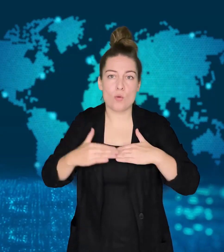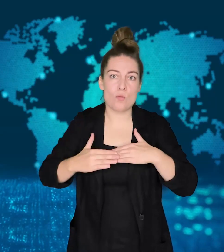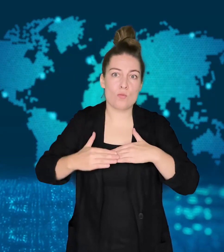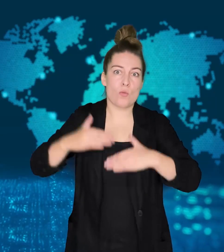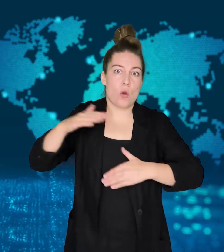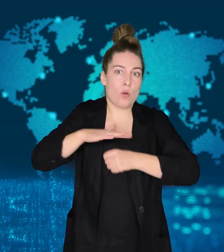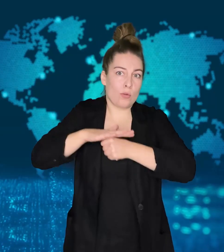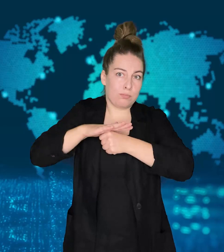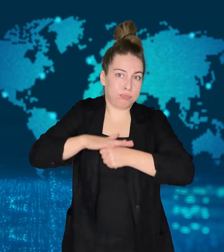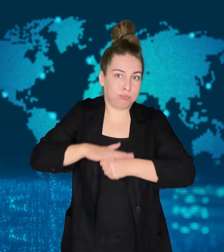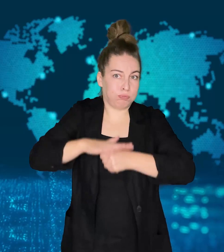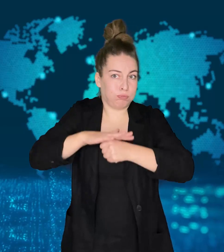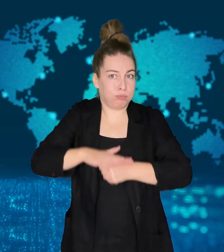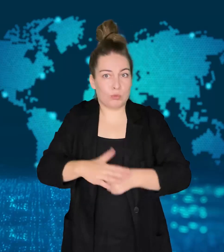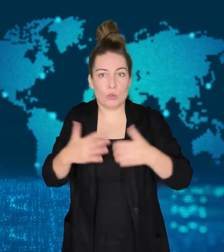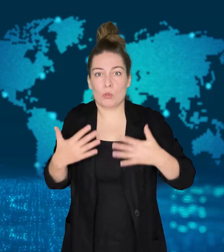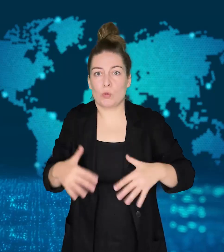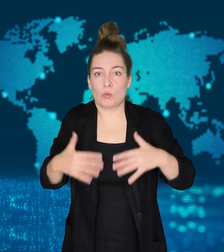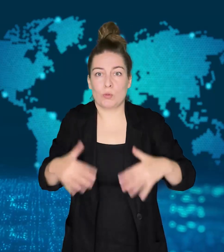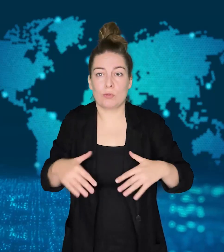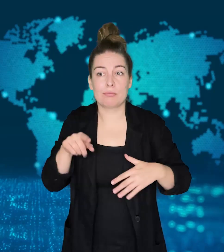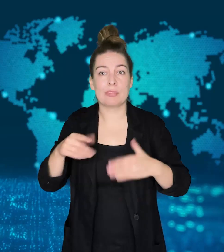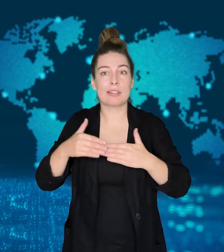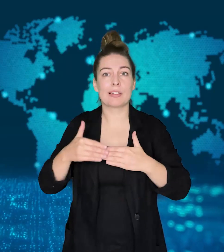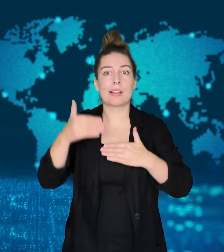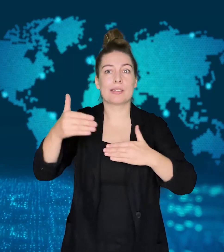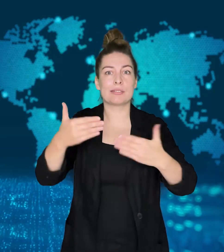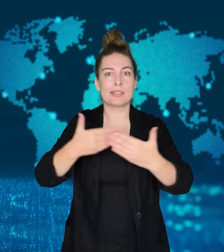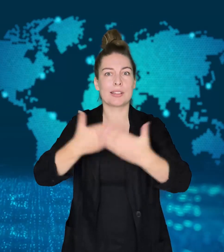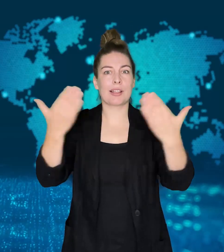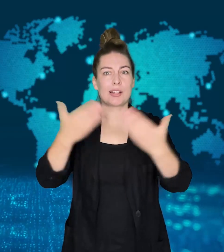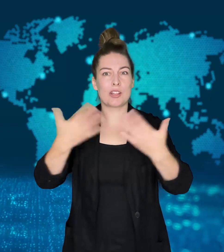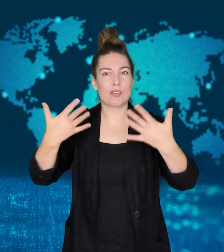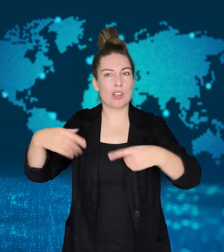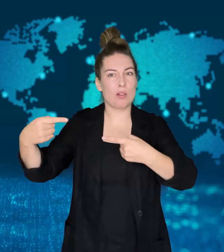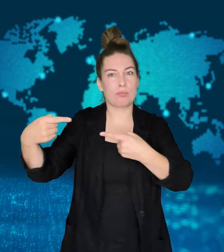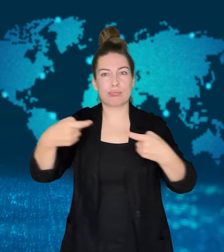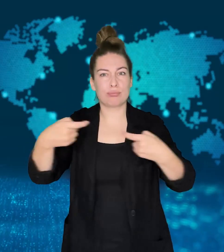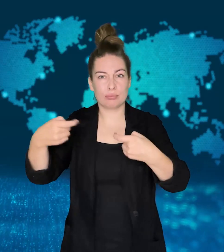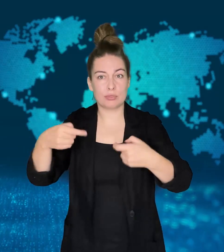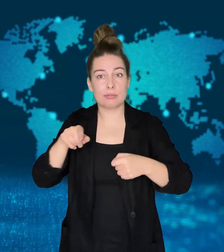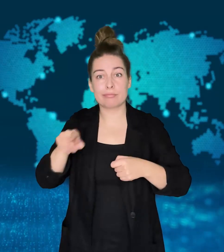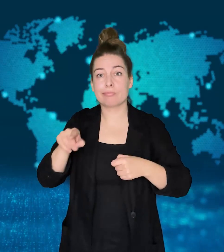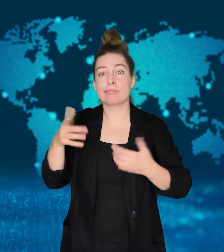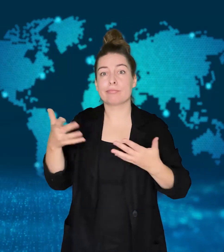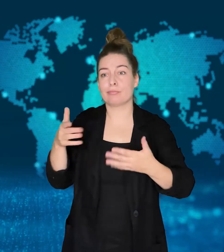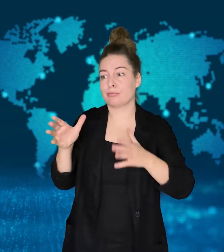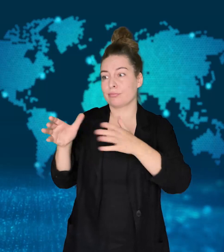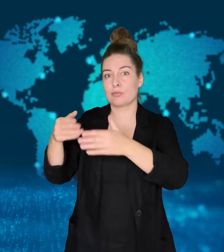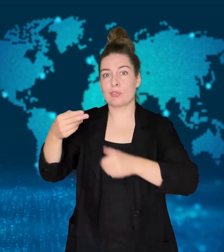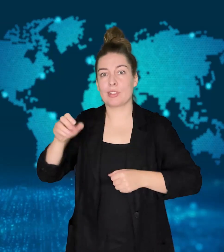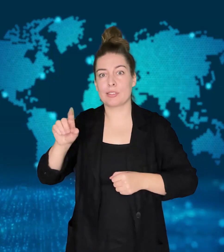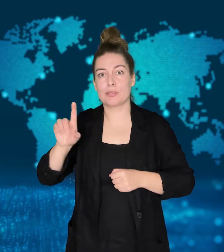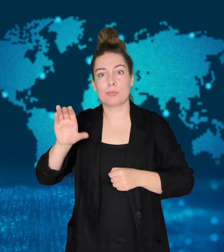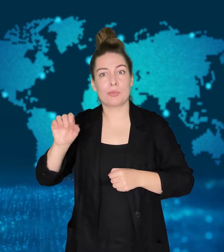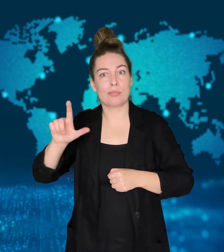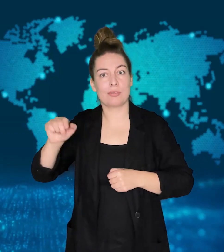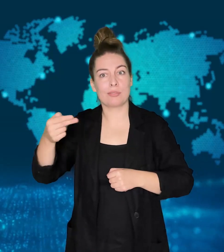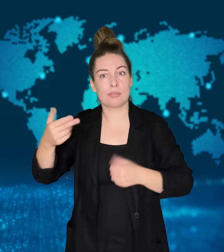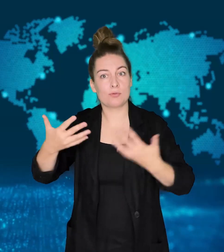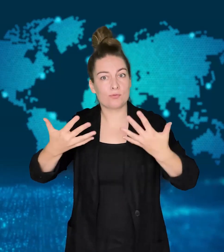The day after the shelling, Hezbollah fired a guided missile